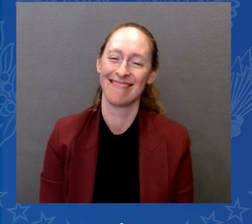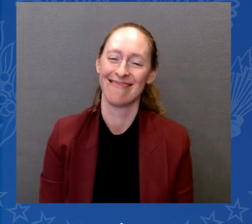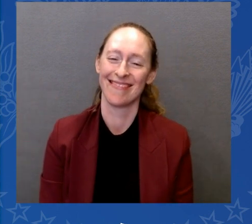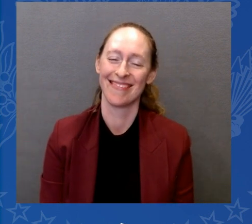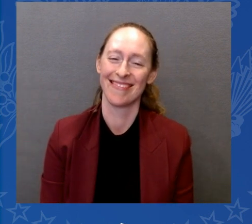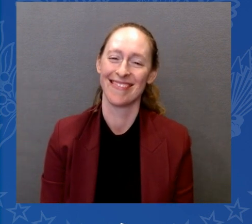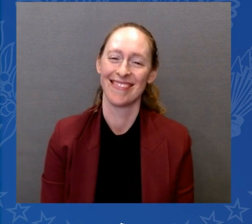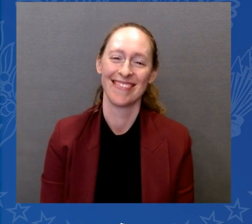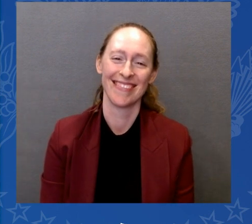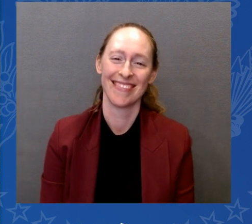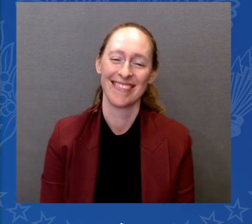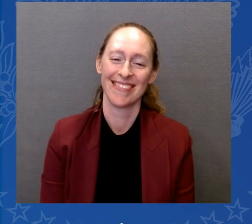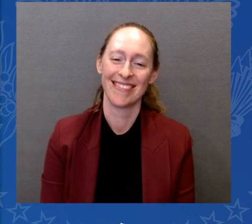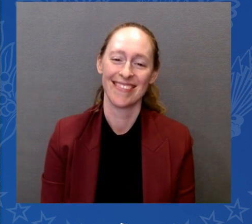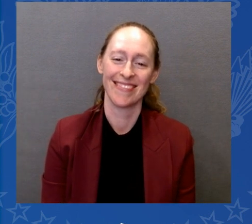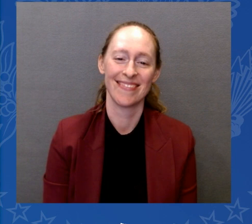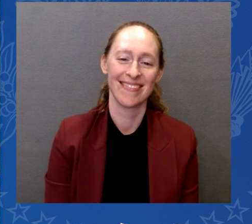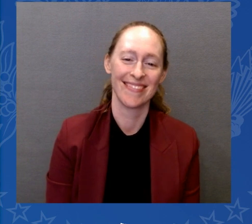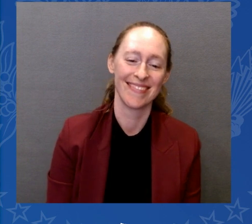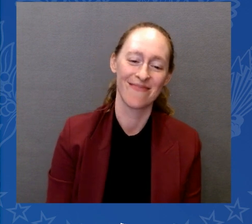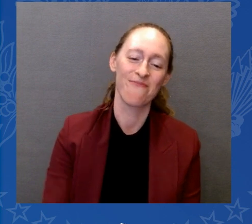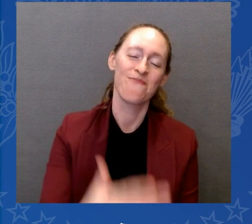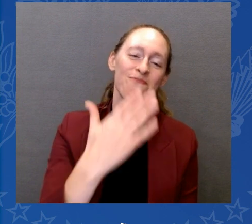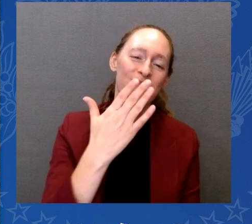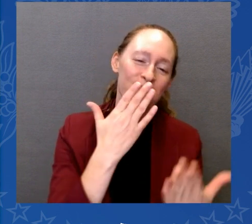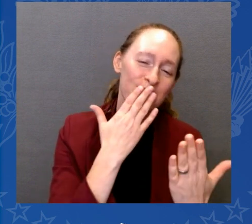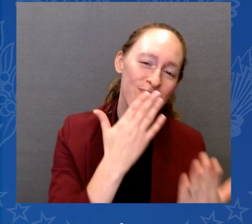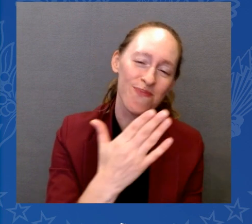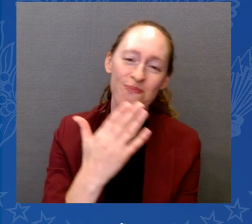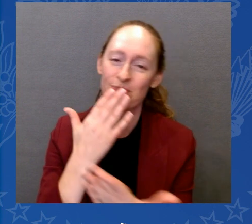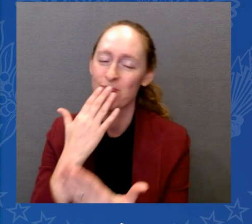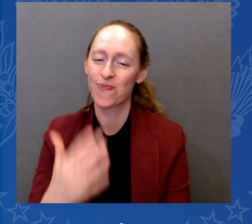You know, I grew up in the heartland of the farmlands of Wisconsin.